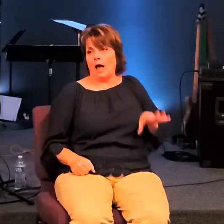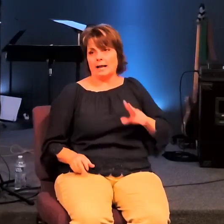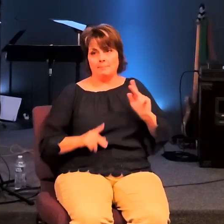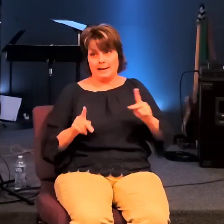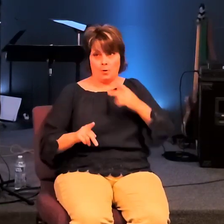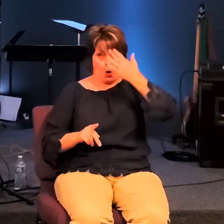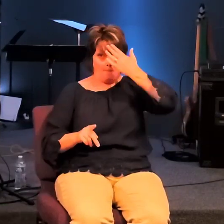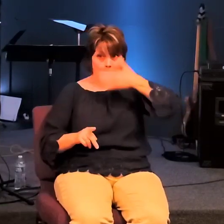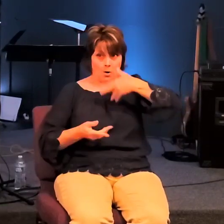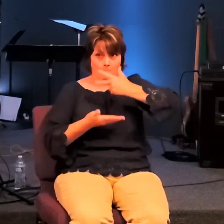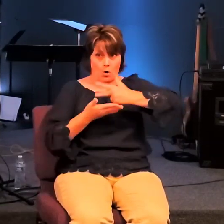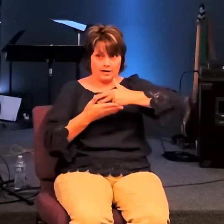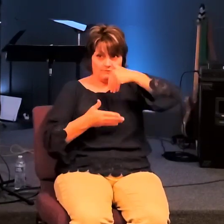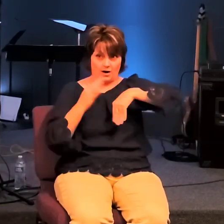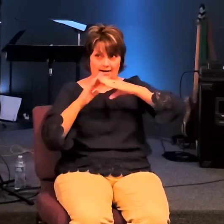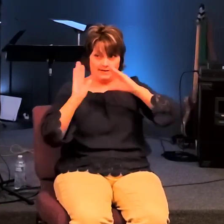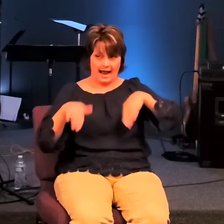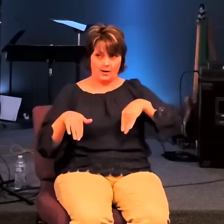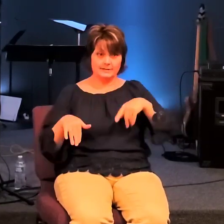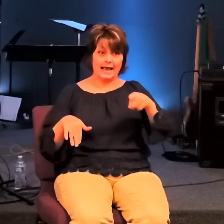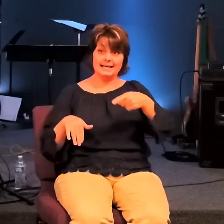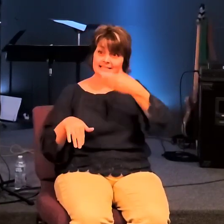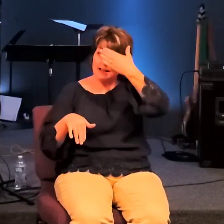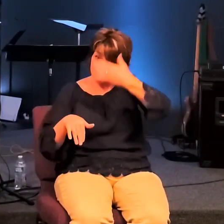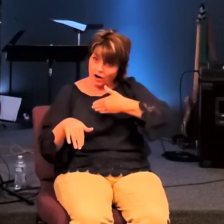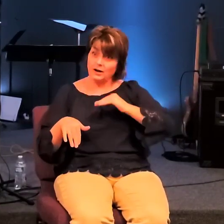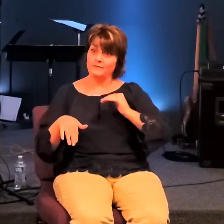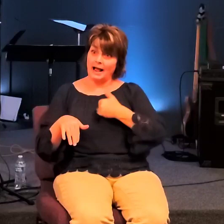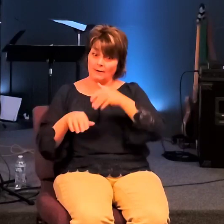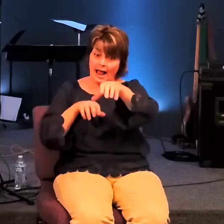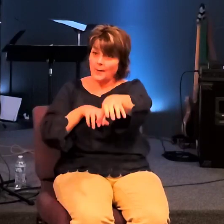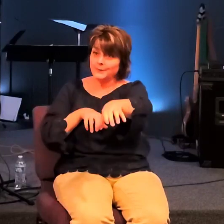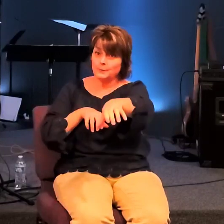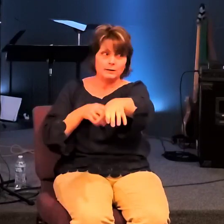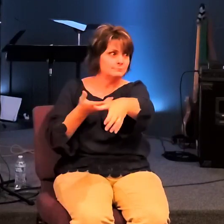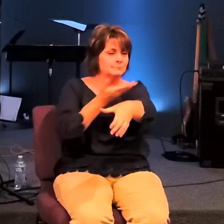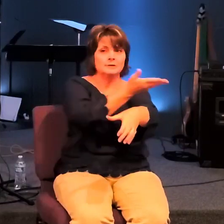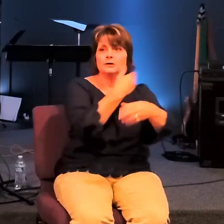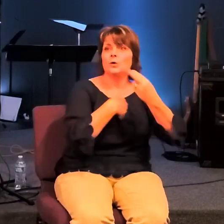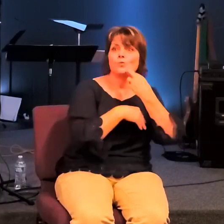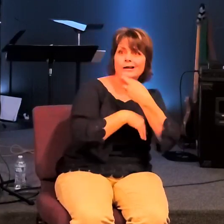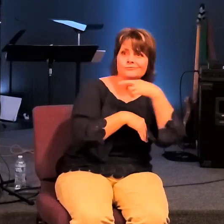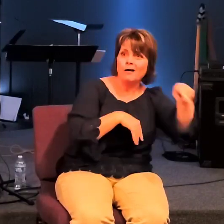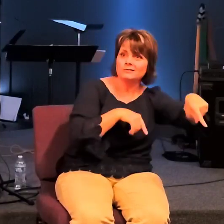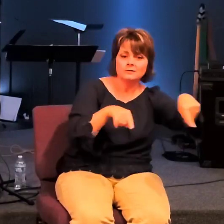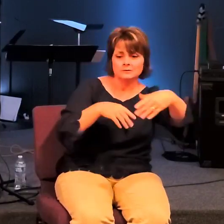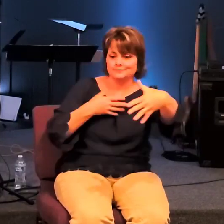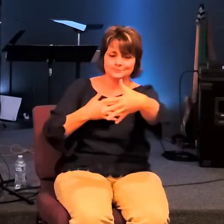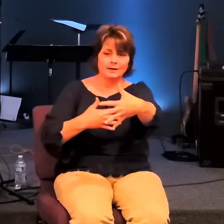of his house so we have to maneuver around so in and we've had some miscommunication